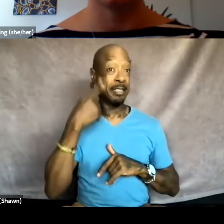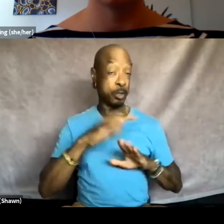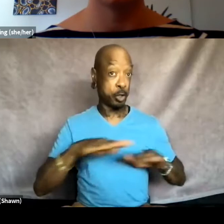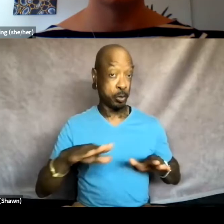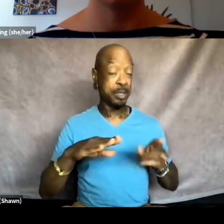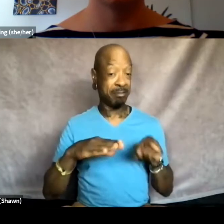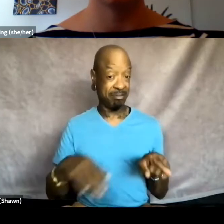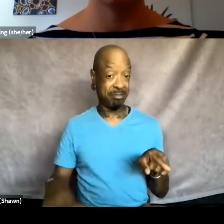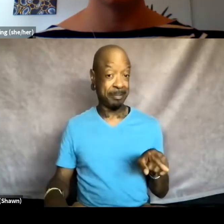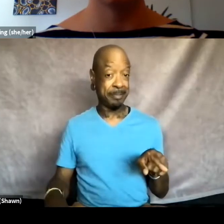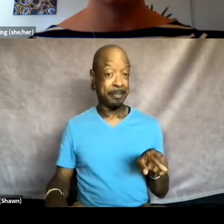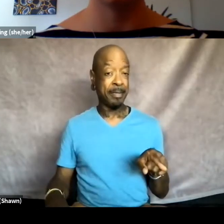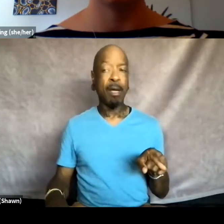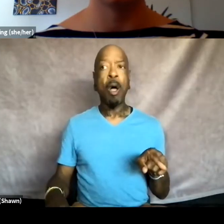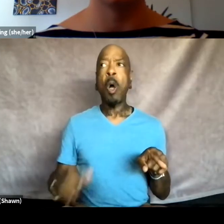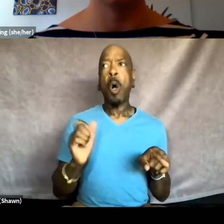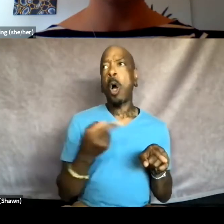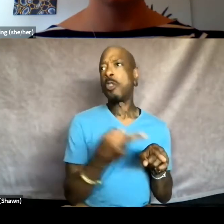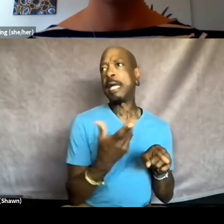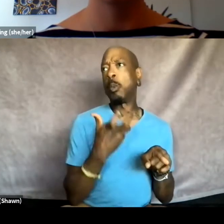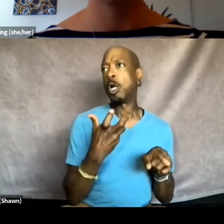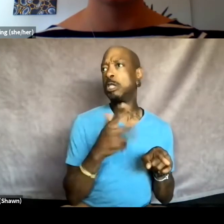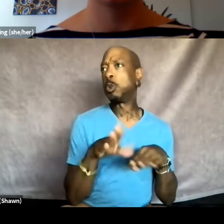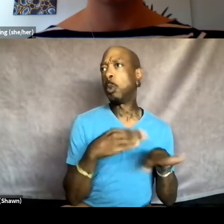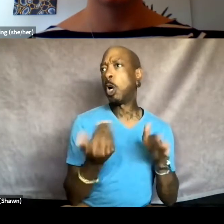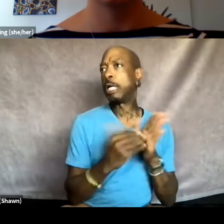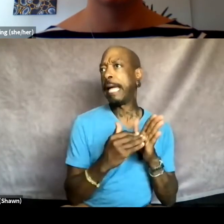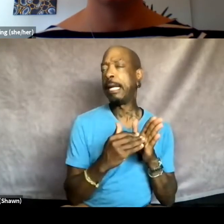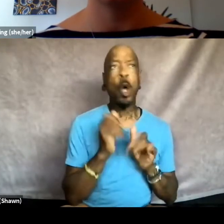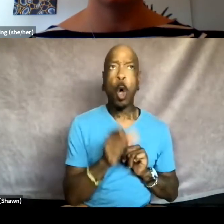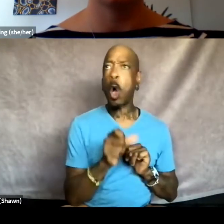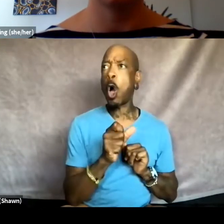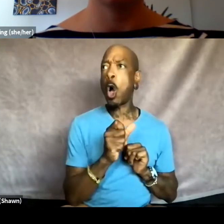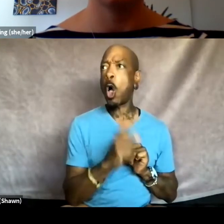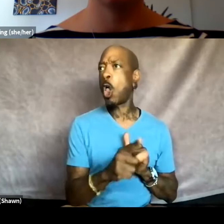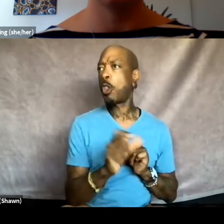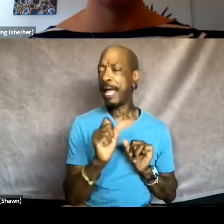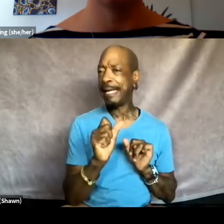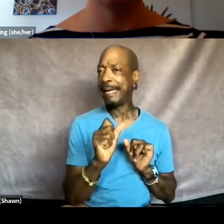Keah Brown: All they want is to walk again and all they want is to be free of their wheelchair,